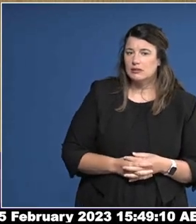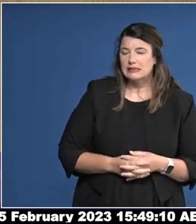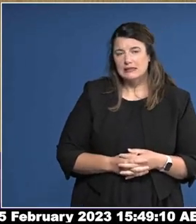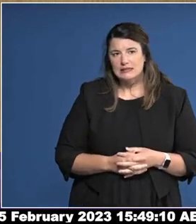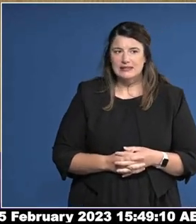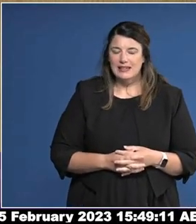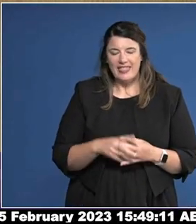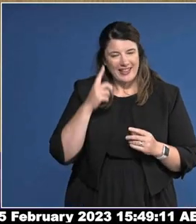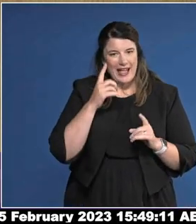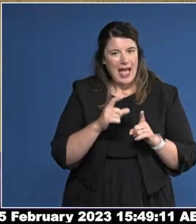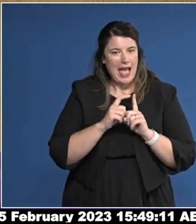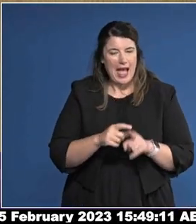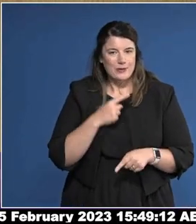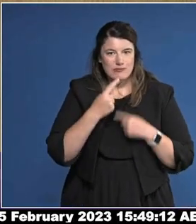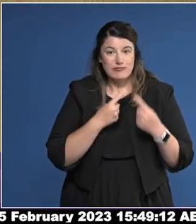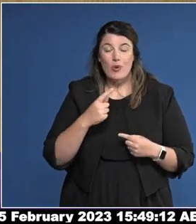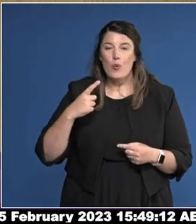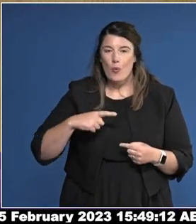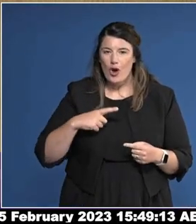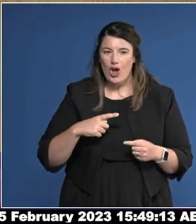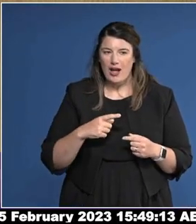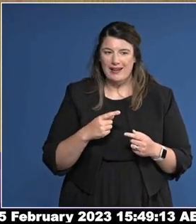of services and the circumstances across the sector at the moment.